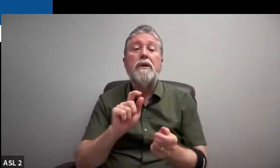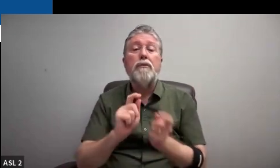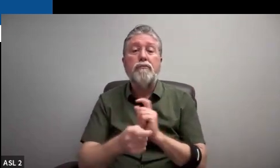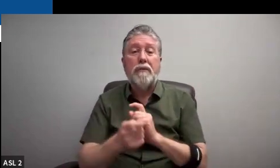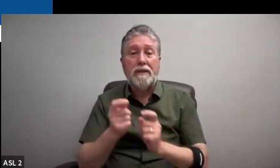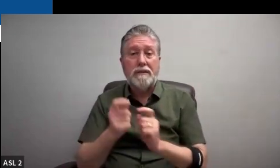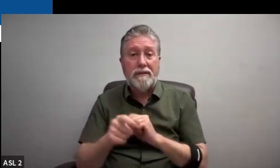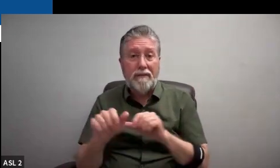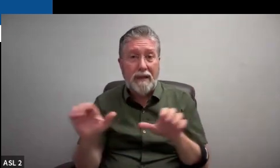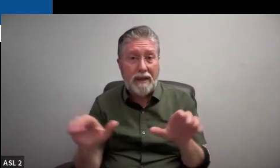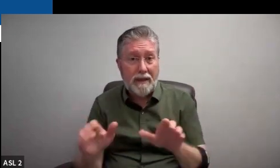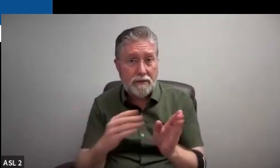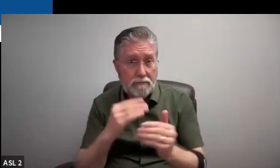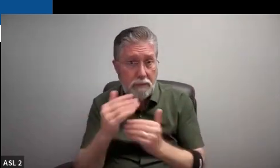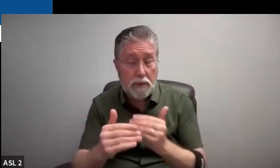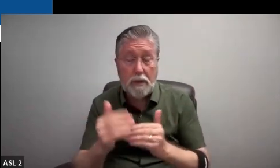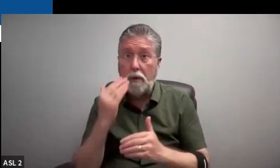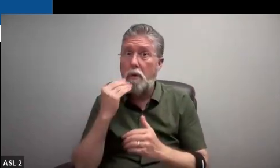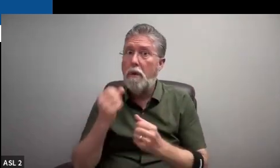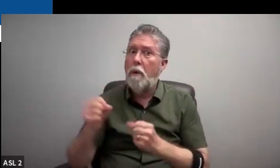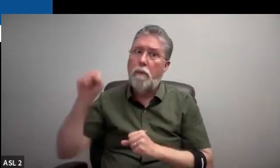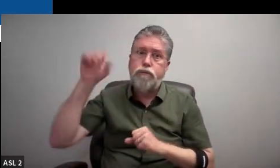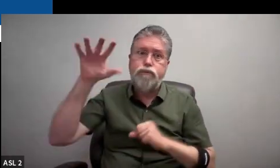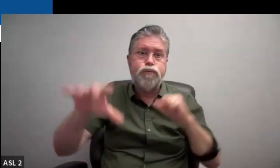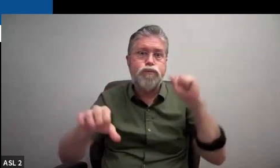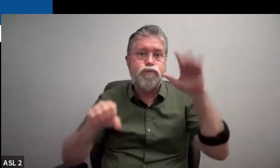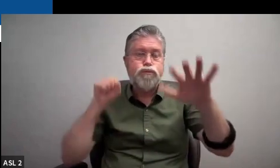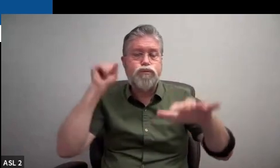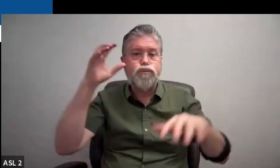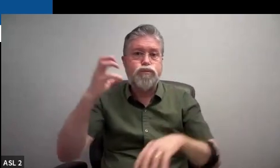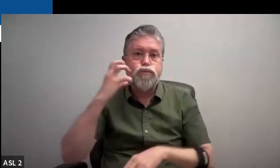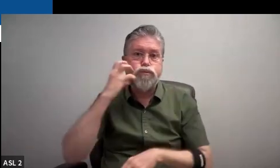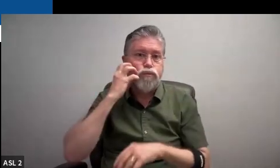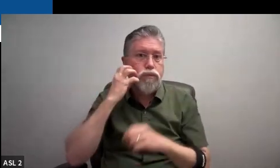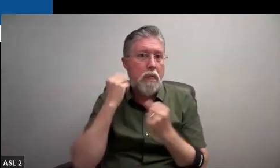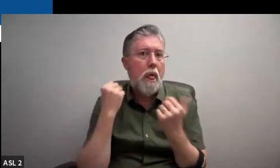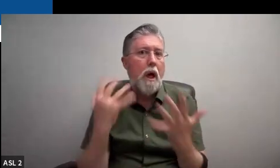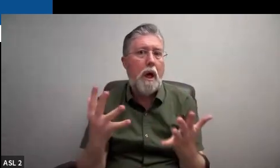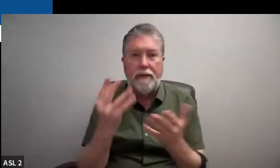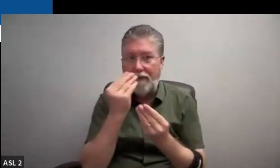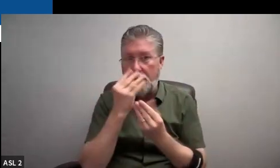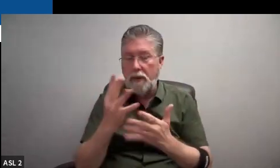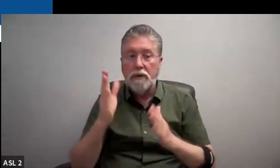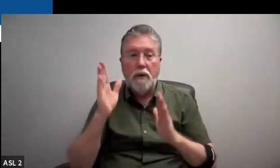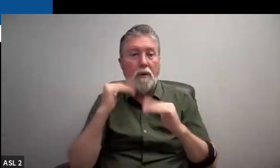We know we covered a lot of information today and we hope that the state plan on aging guidance,